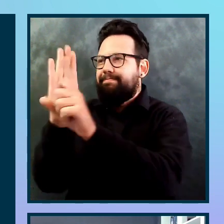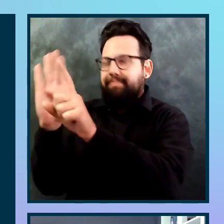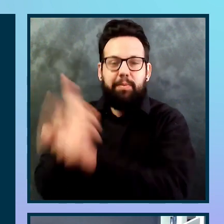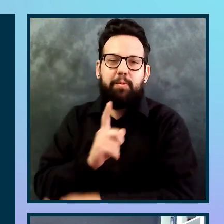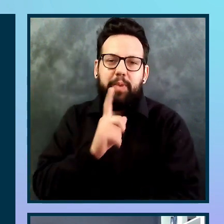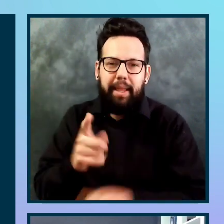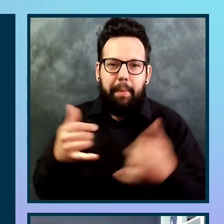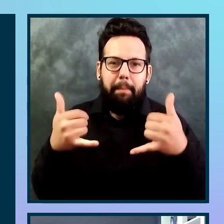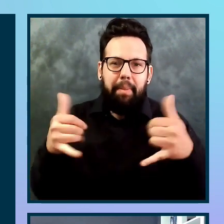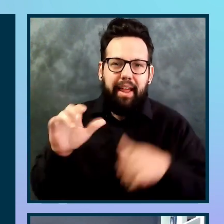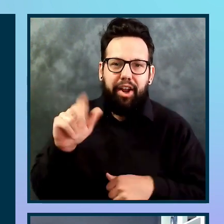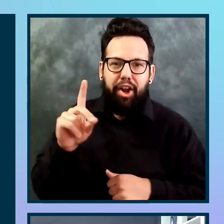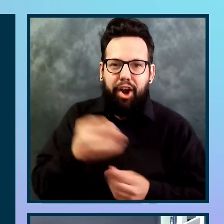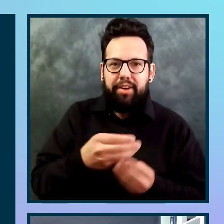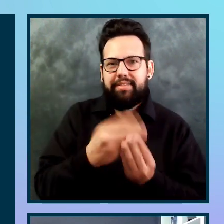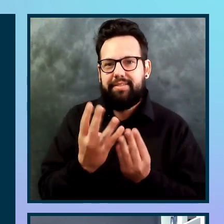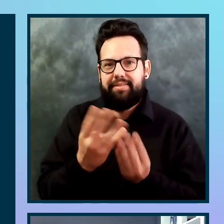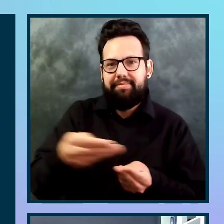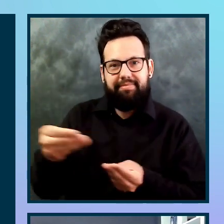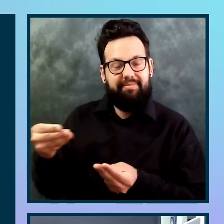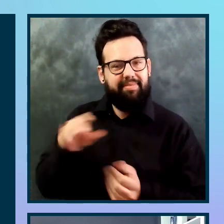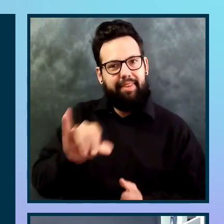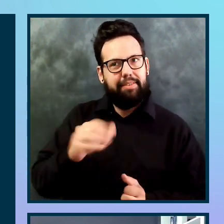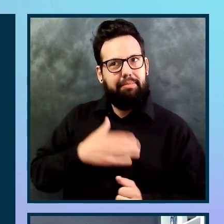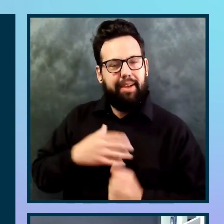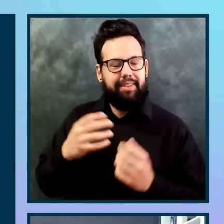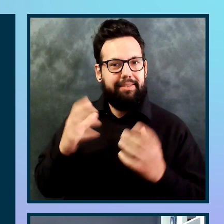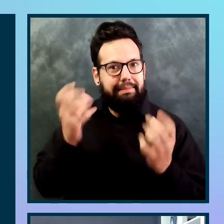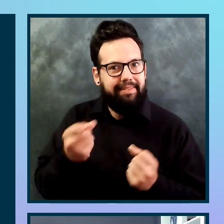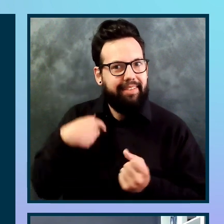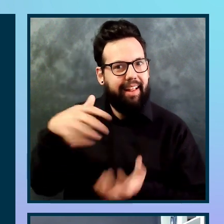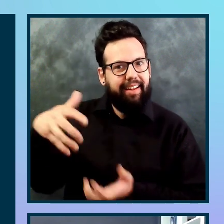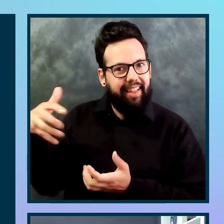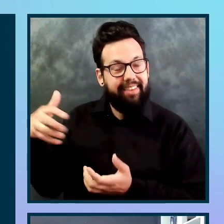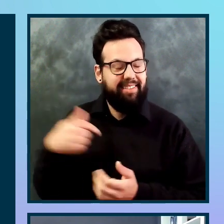'Cause I collect playing cards. And the reason that I bring that up is because I buy a lot of them and I go through